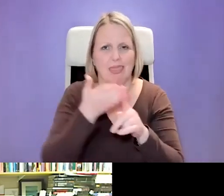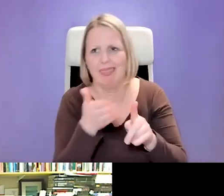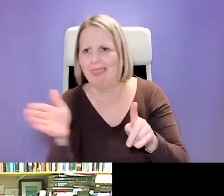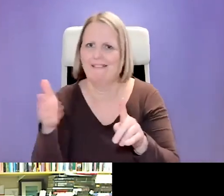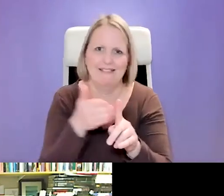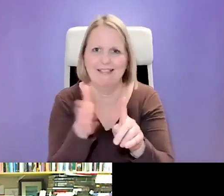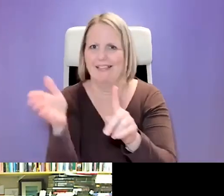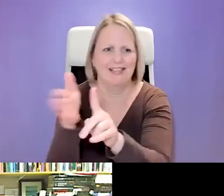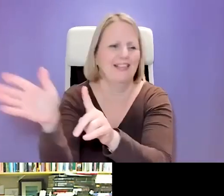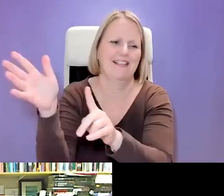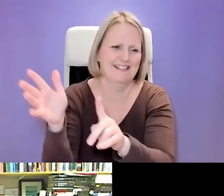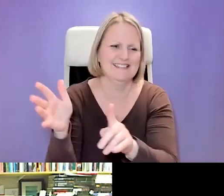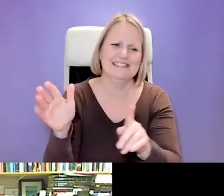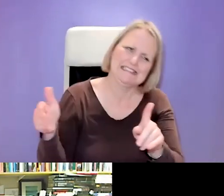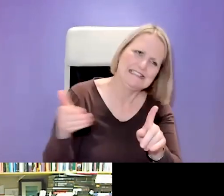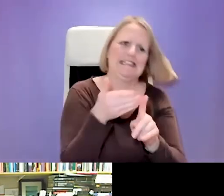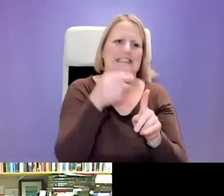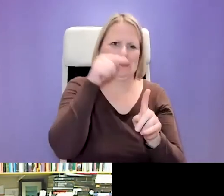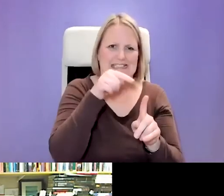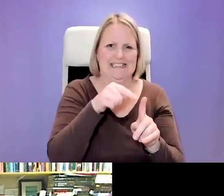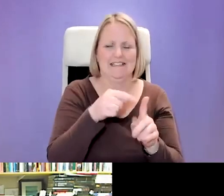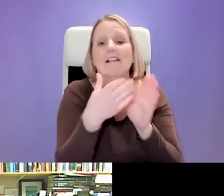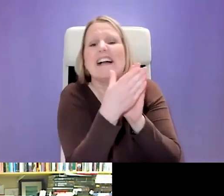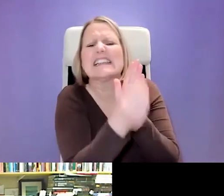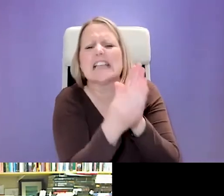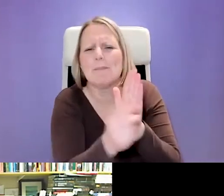and I’ll sort of close by saying one example of that is,